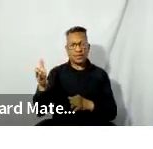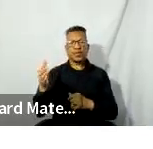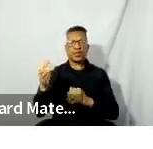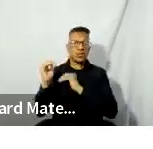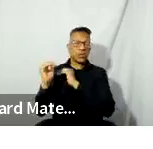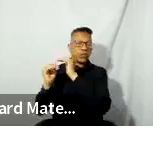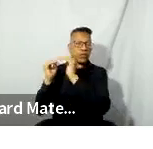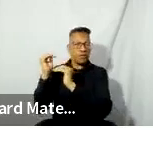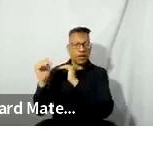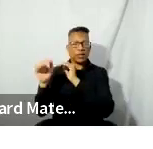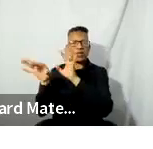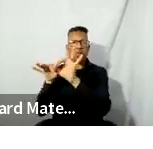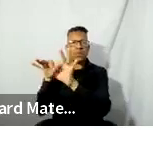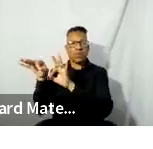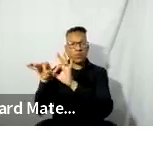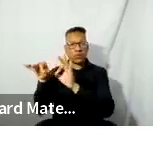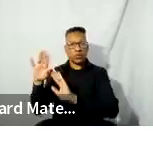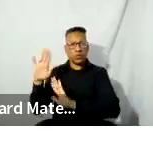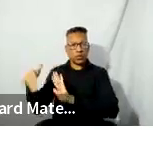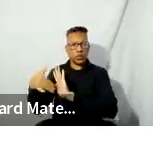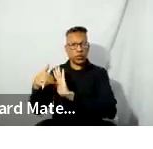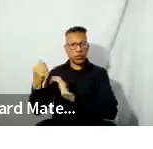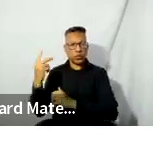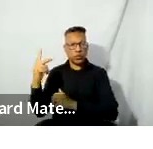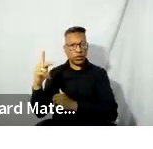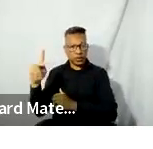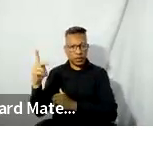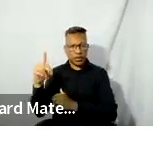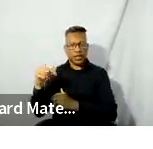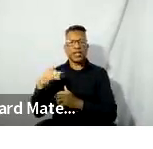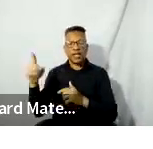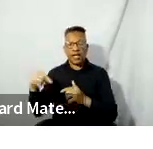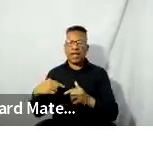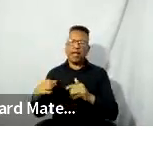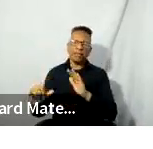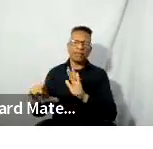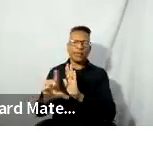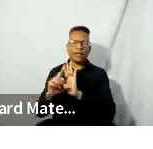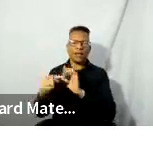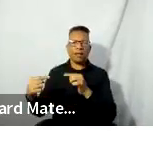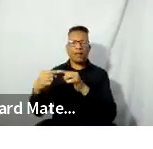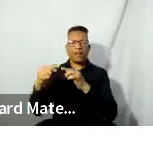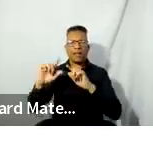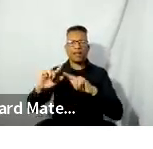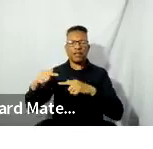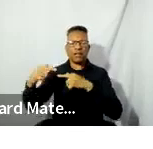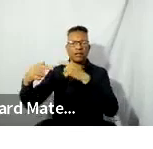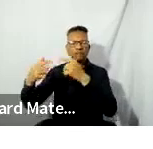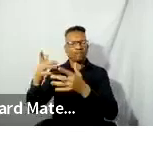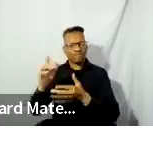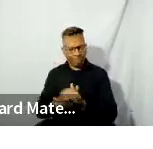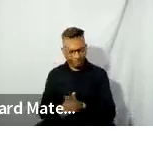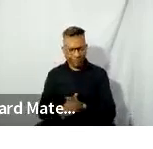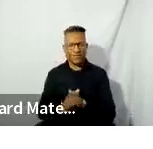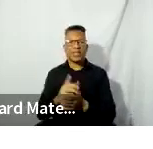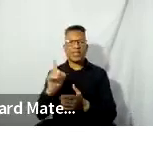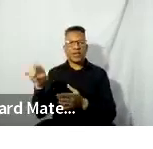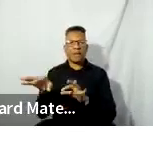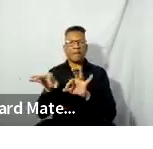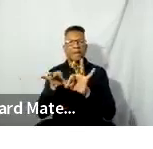ent of his overall project, namely of his overall project, namely, this general general do anatic general do which general do which was general do which was formulated around *